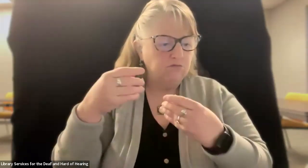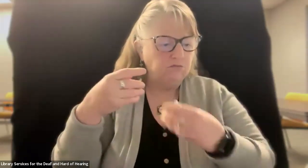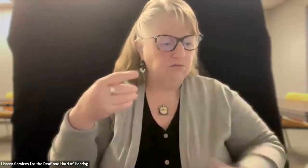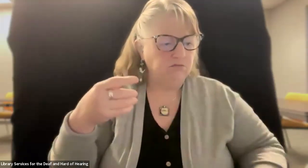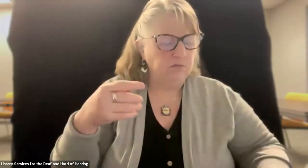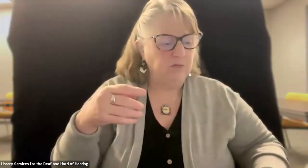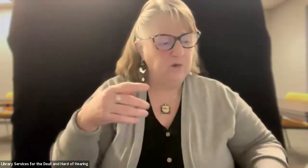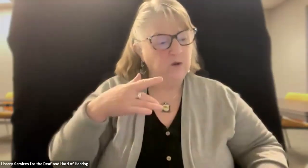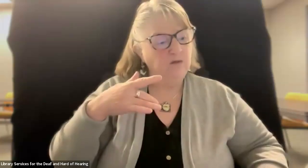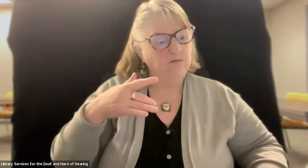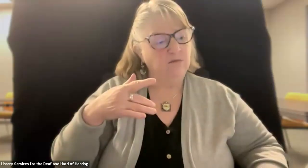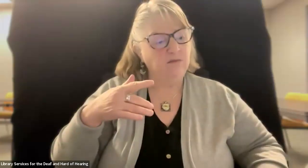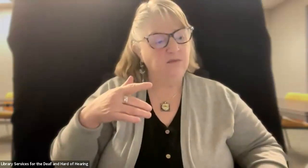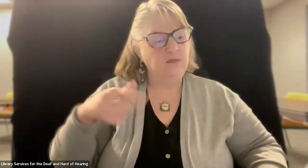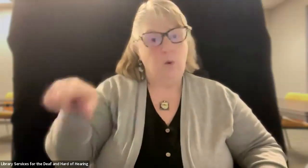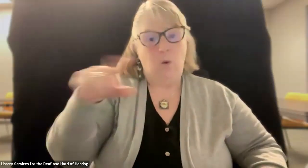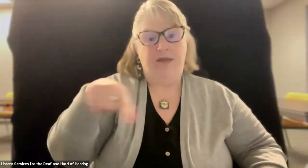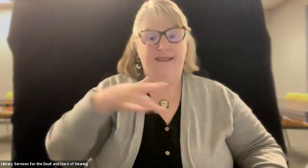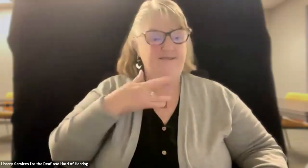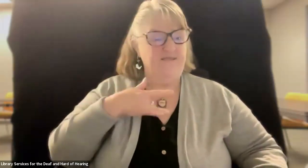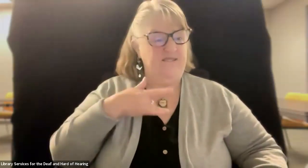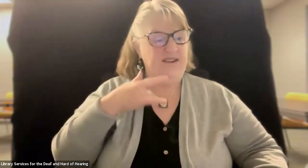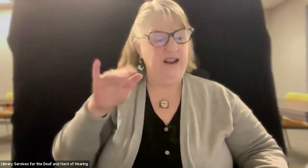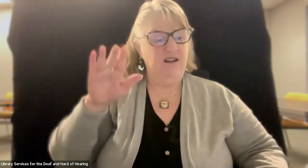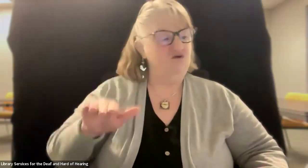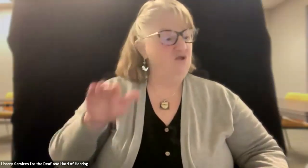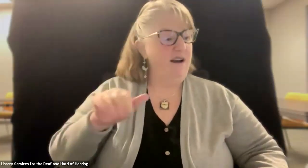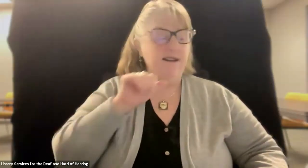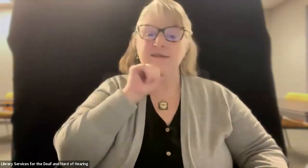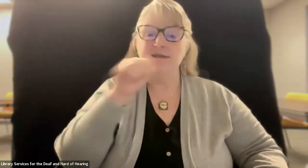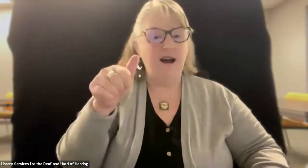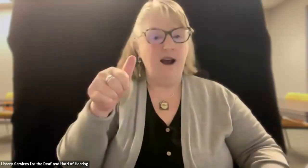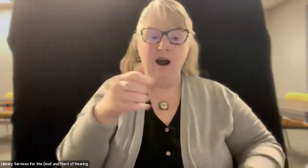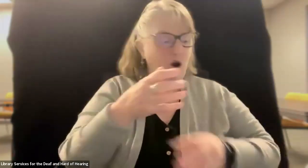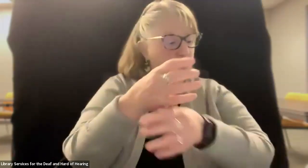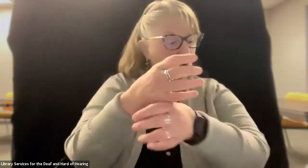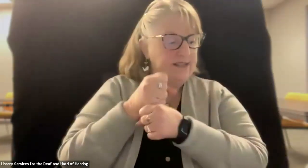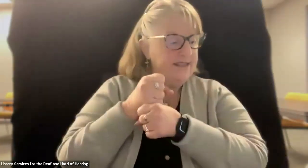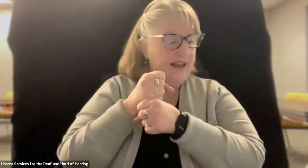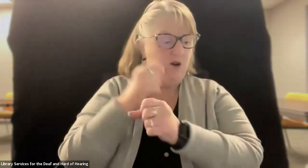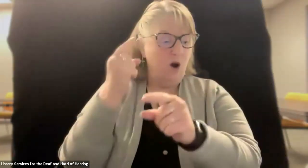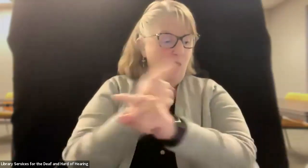if they feel a child